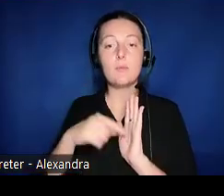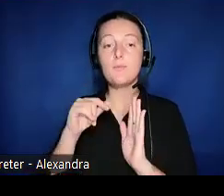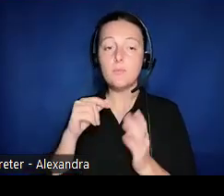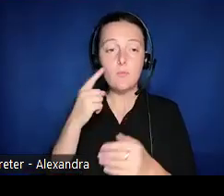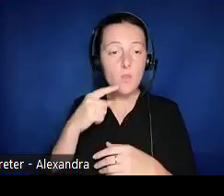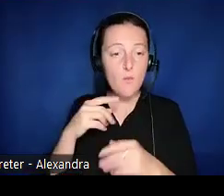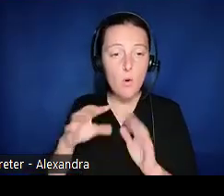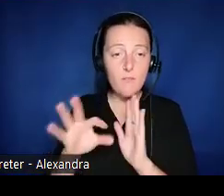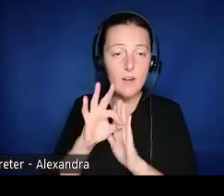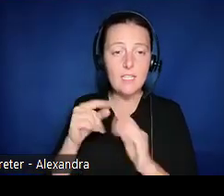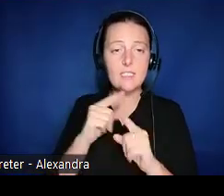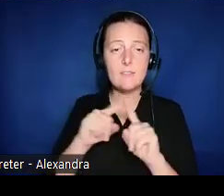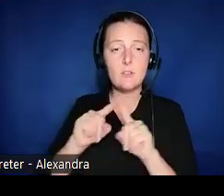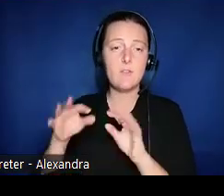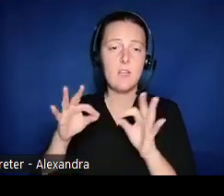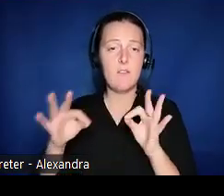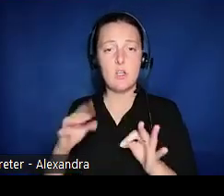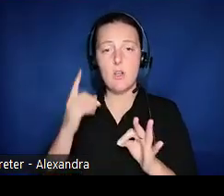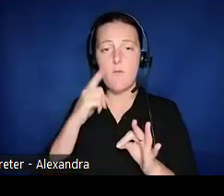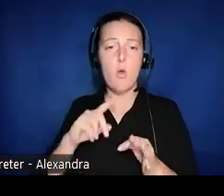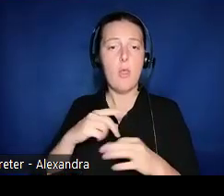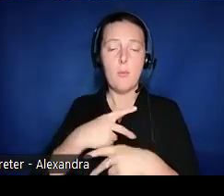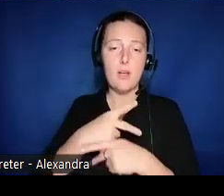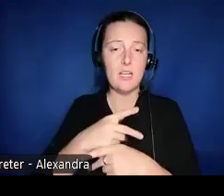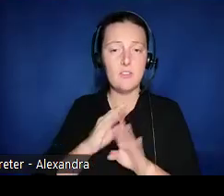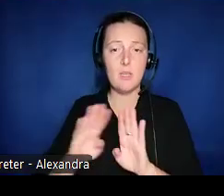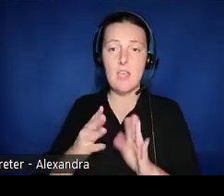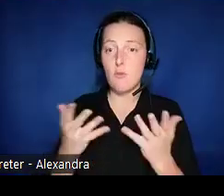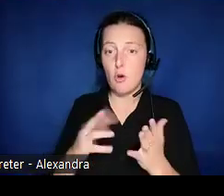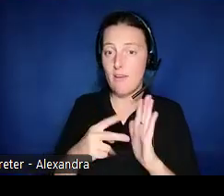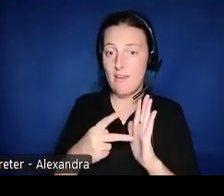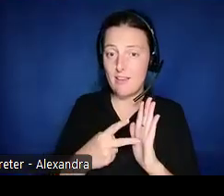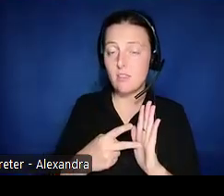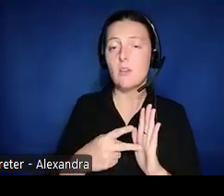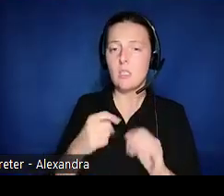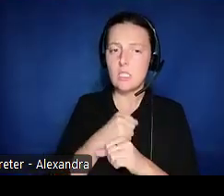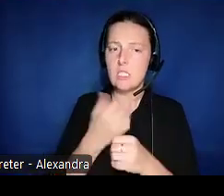for figuring out uh what kind of deviations from the kind of behavior that a patient wants to be